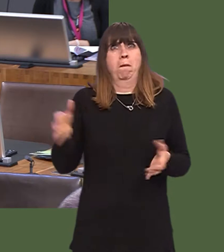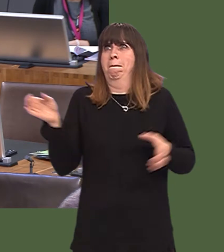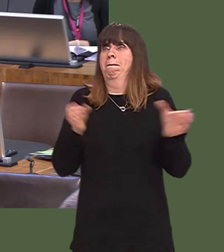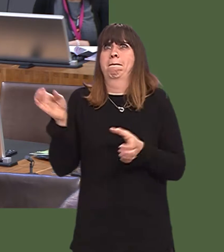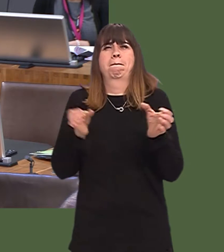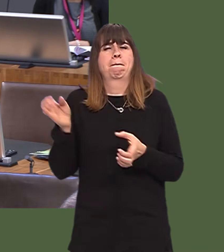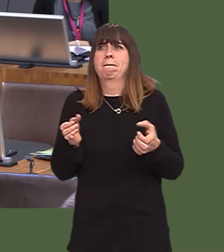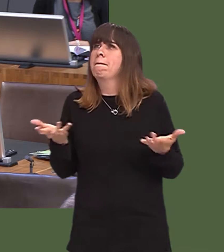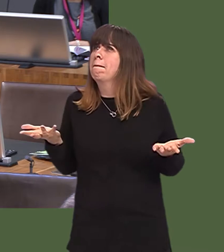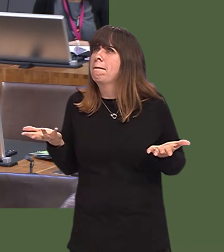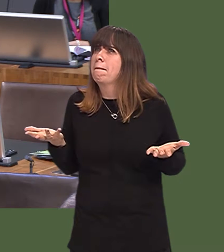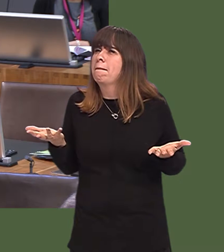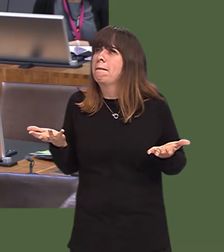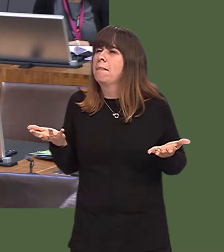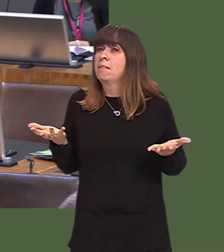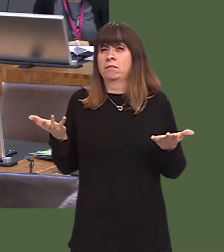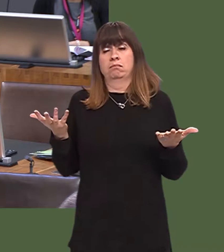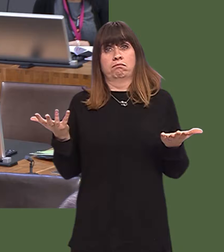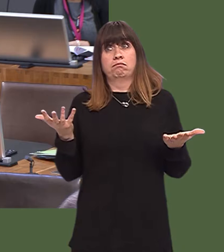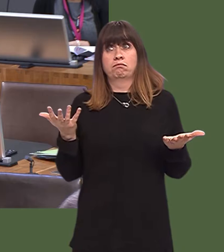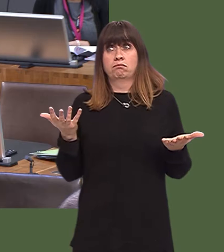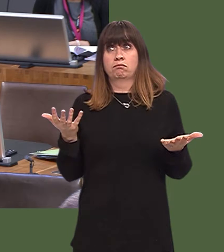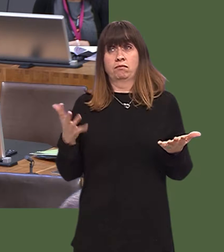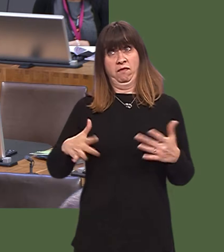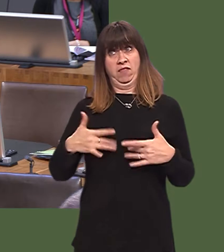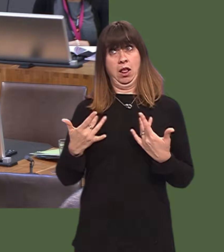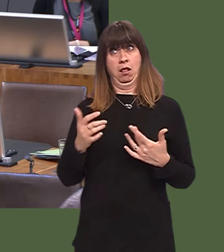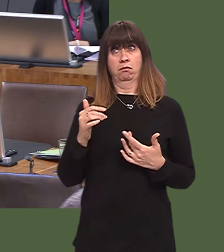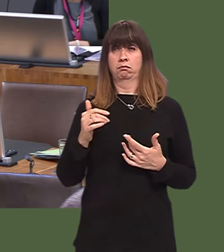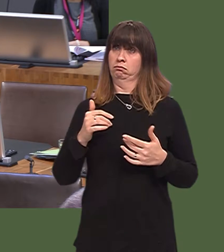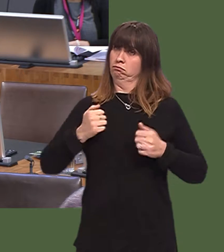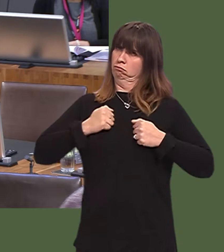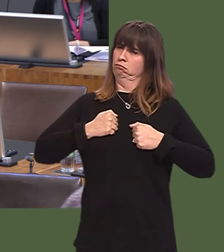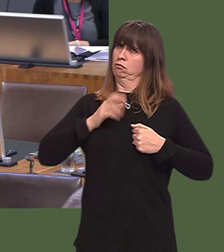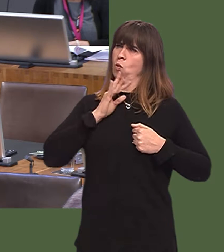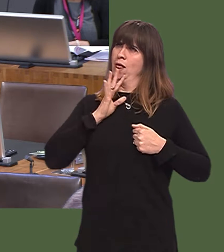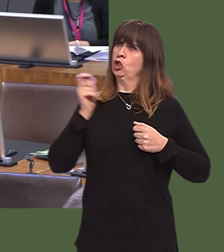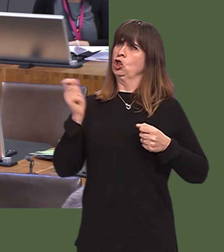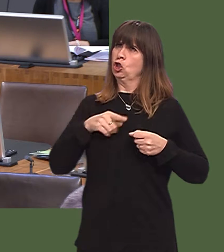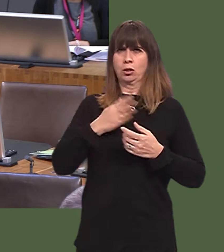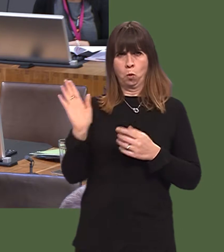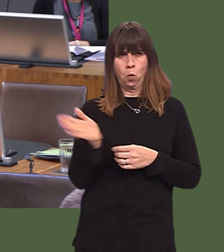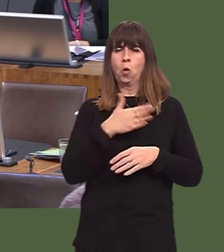I firmly believe that itís right that our national languages should be compulsory until the age of 16.